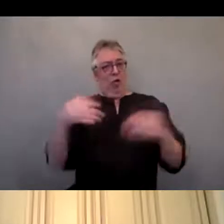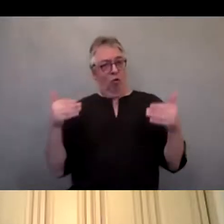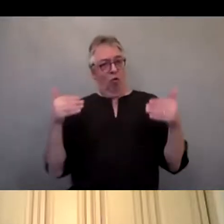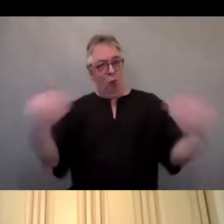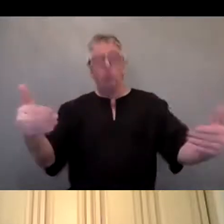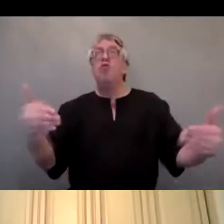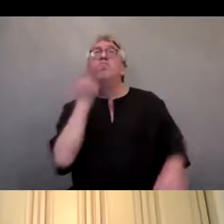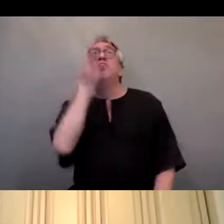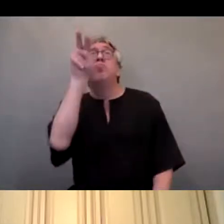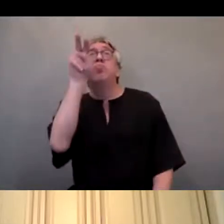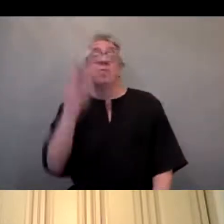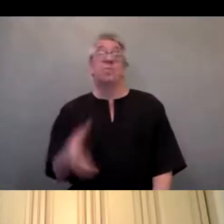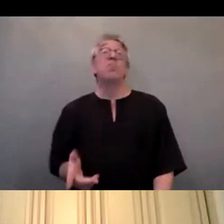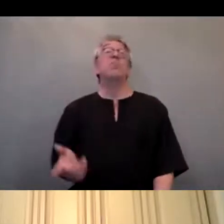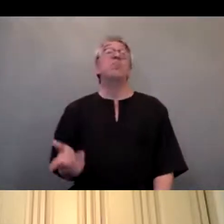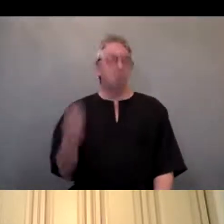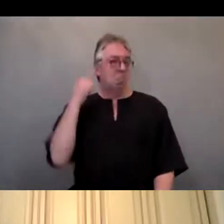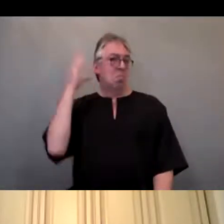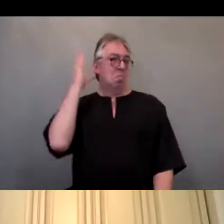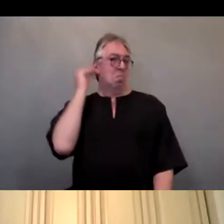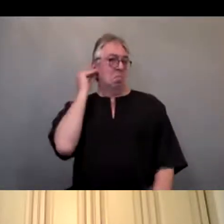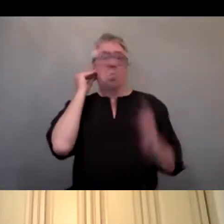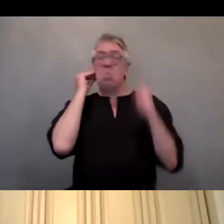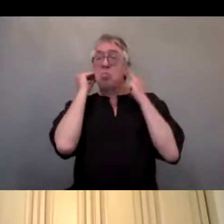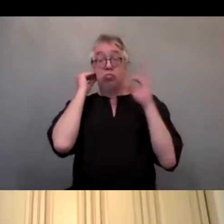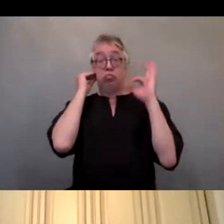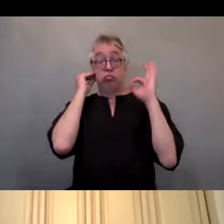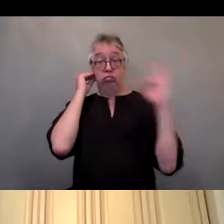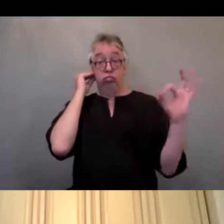of the class which I did.